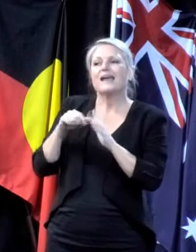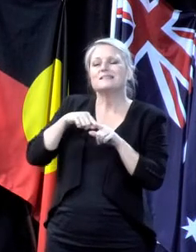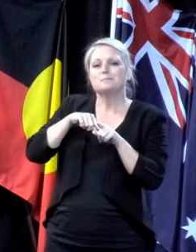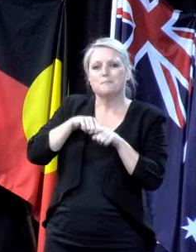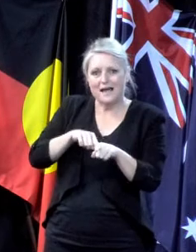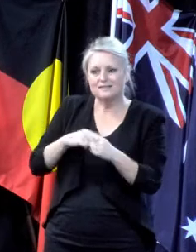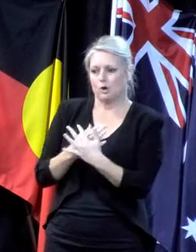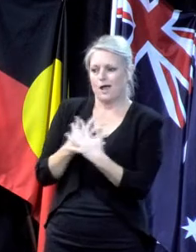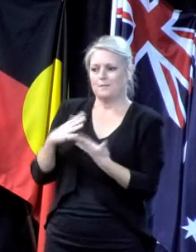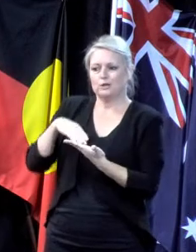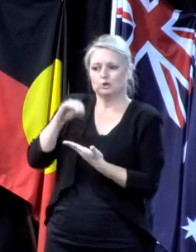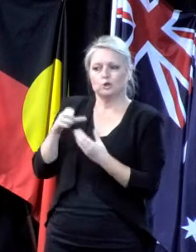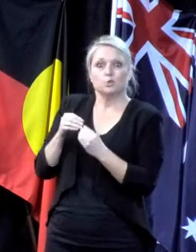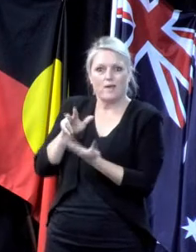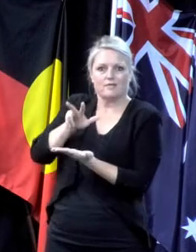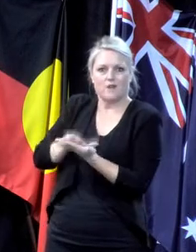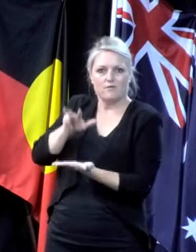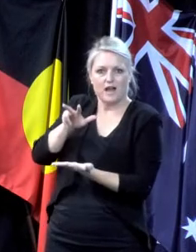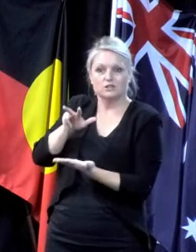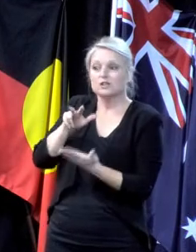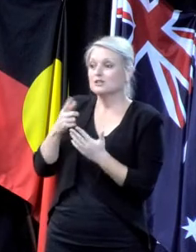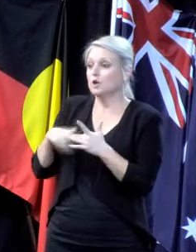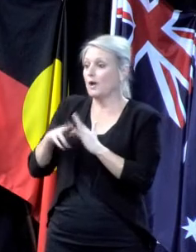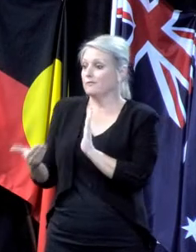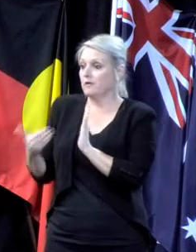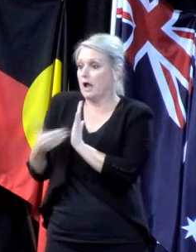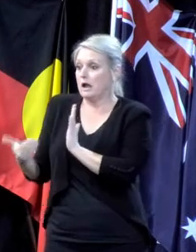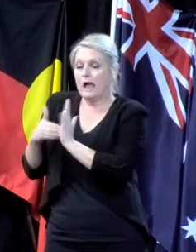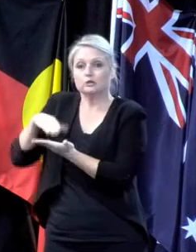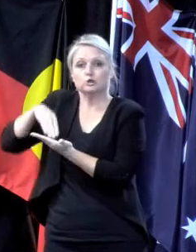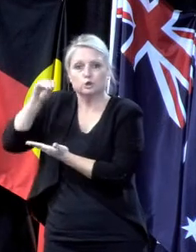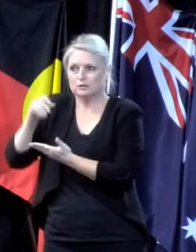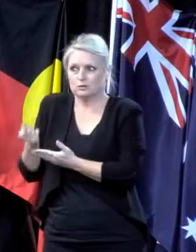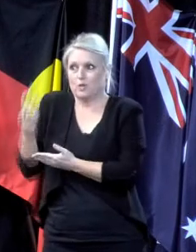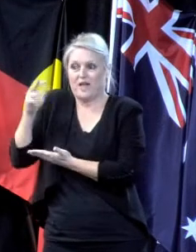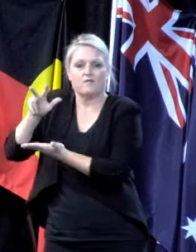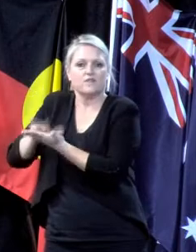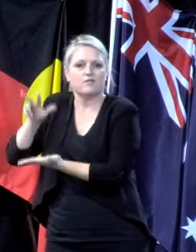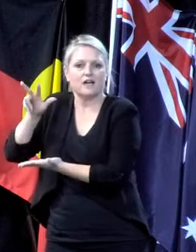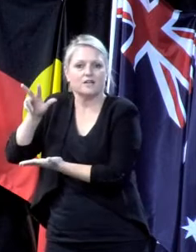Yes. MS SWANCUTT: But that’s not necessarily reflective of the number of students in our school who could meet verification. But for those sorts of reasons,